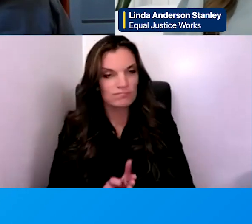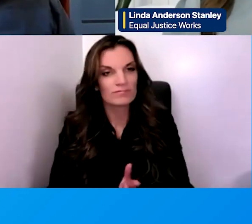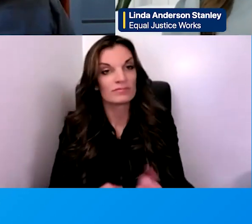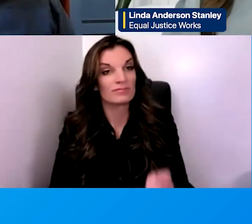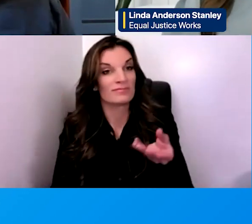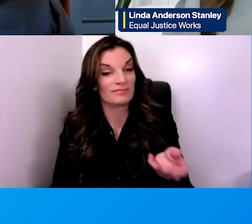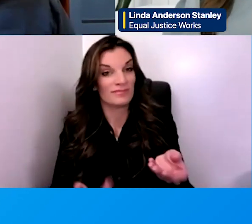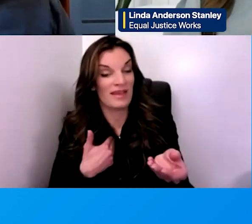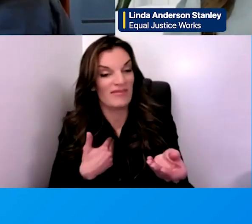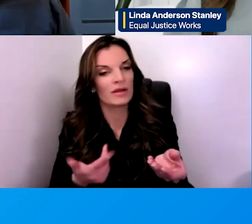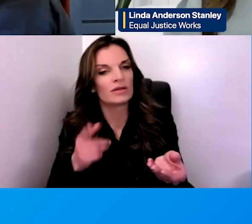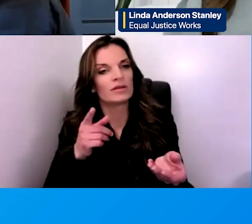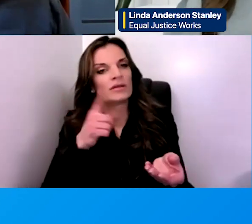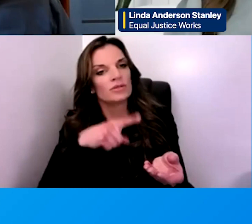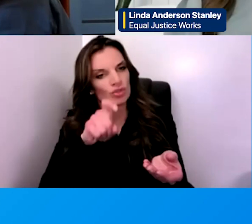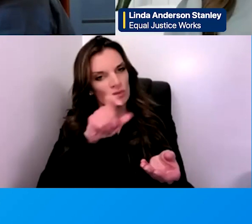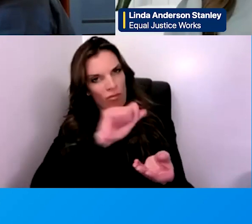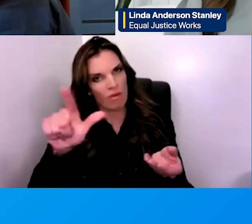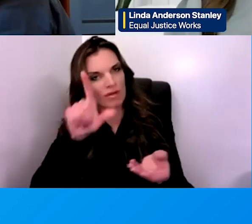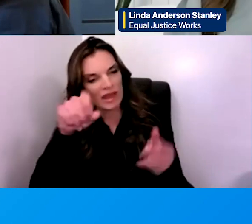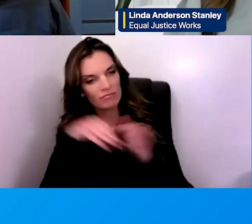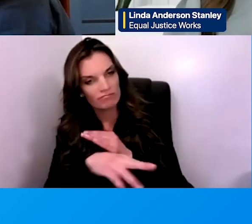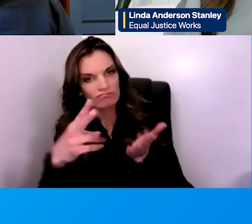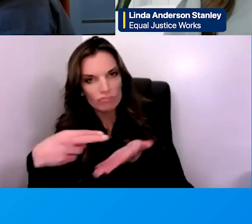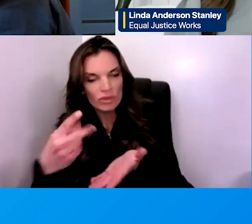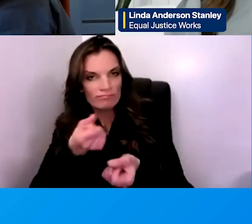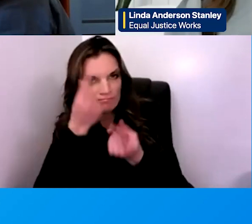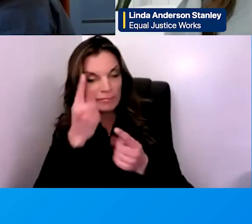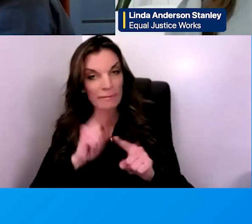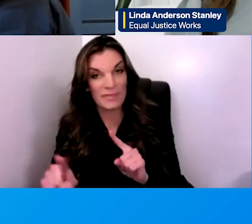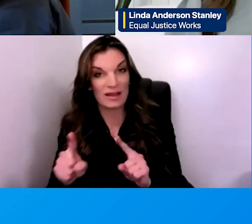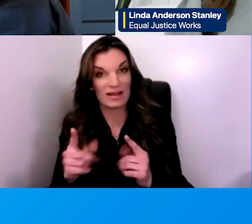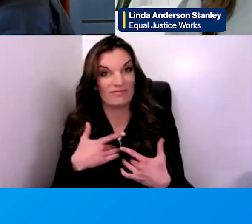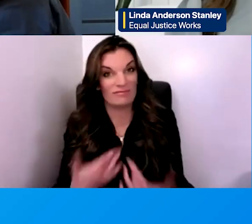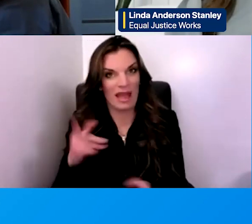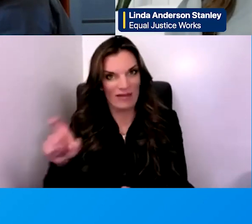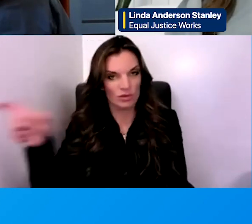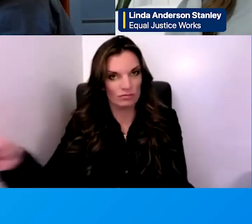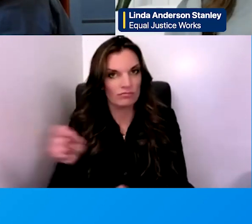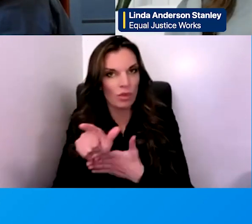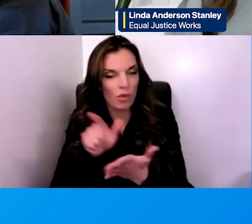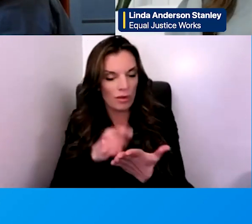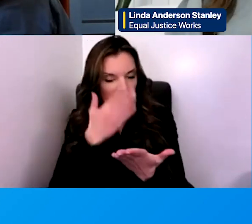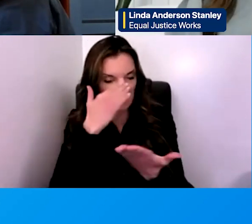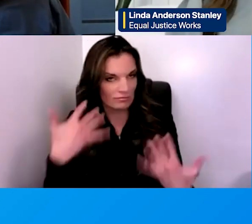assistance like the shelter or like housing or like rental assistance. Or personal property